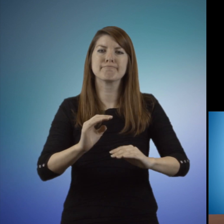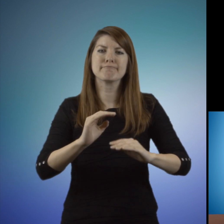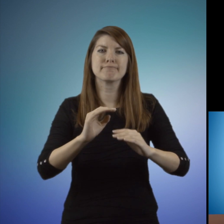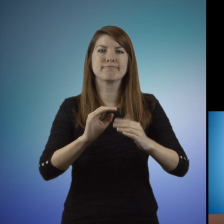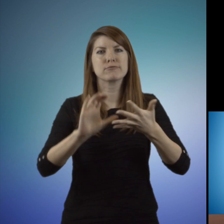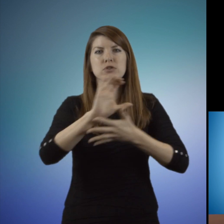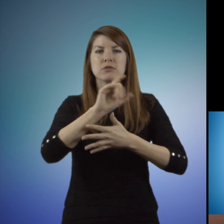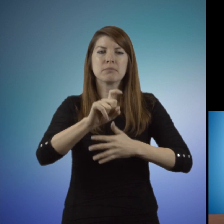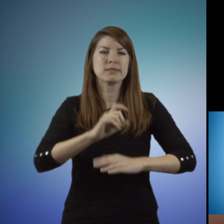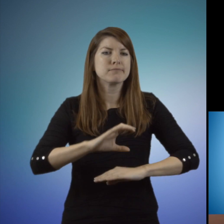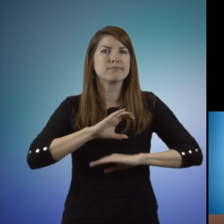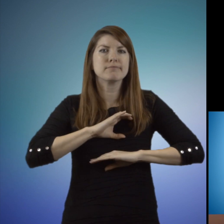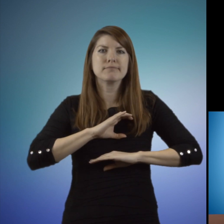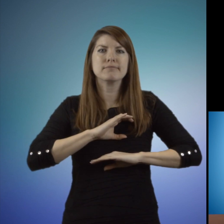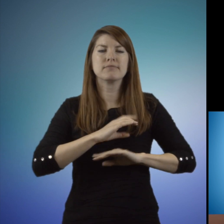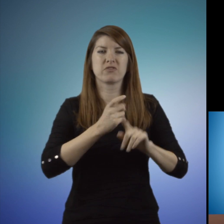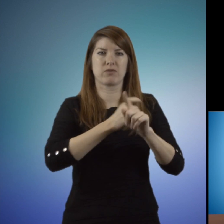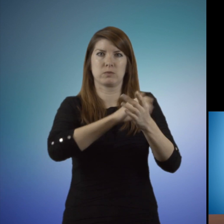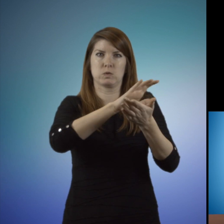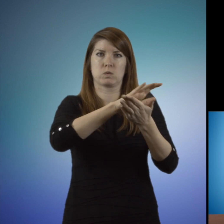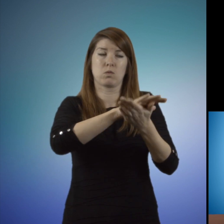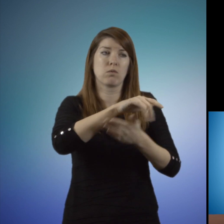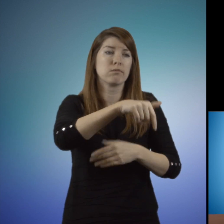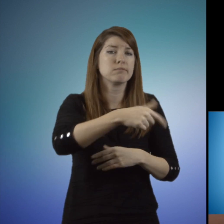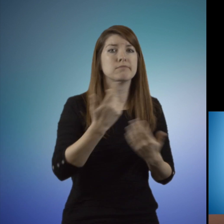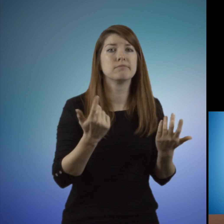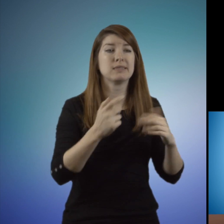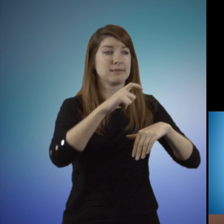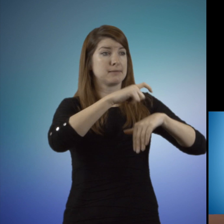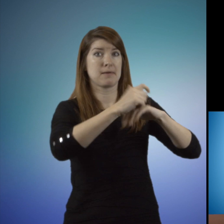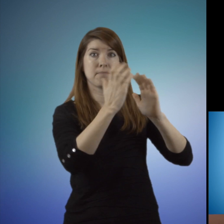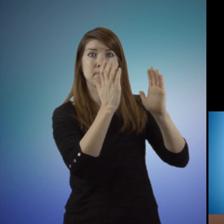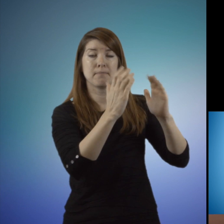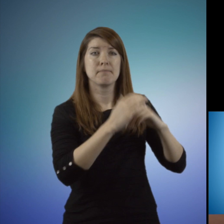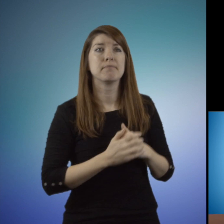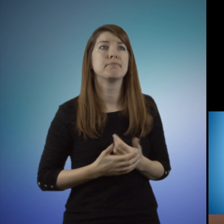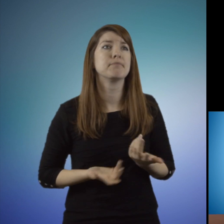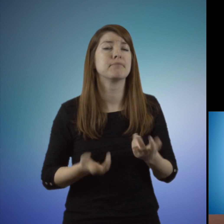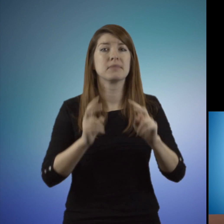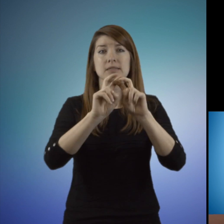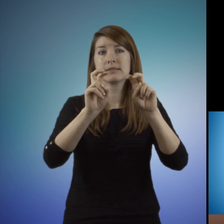appropriate assessment, who's involved in the assessment in order to do the transition